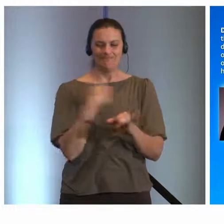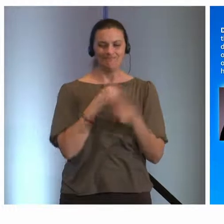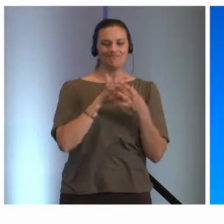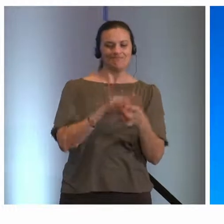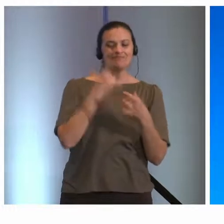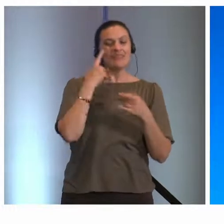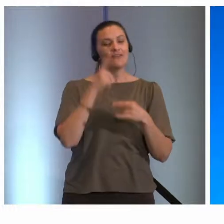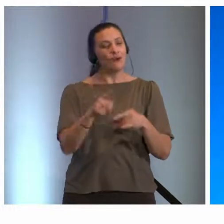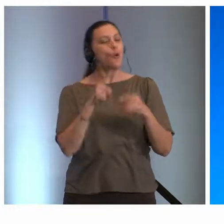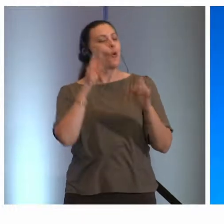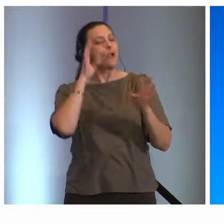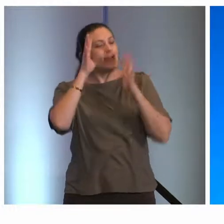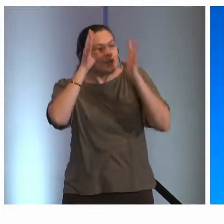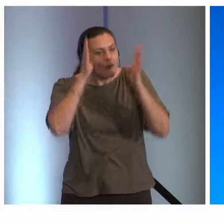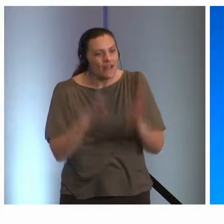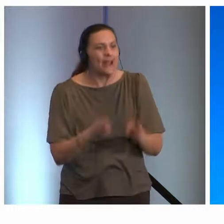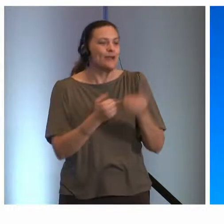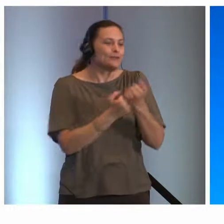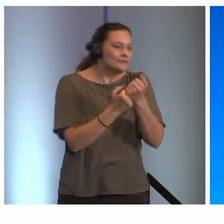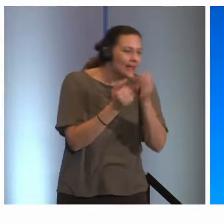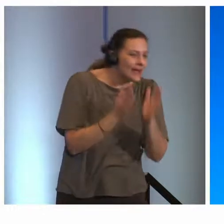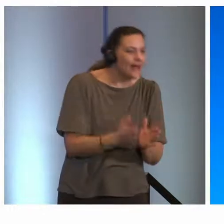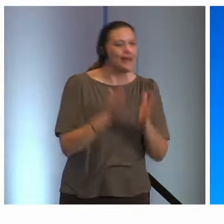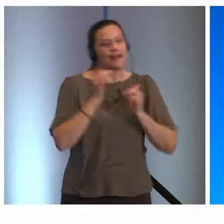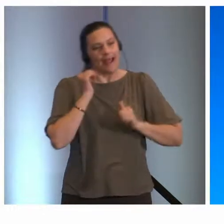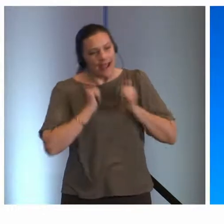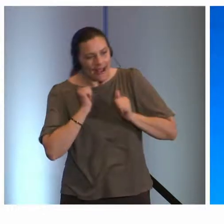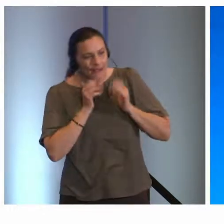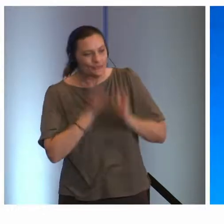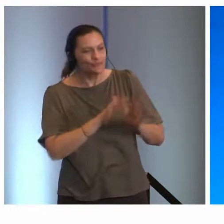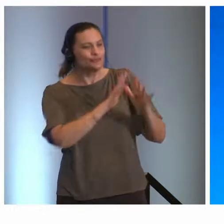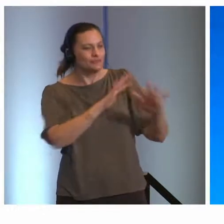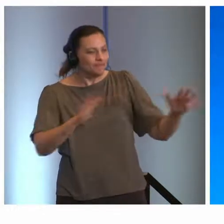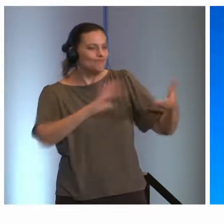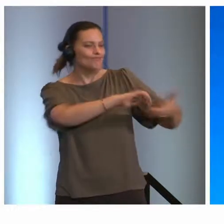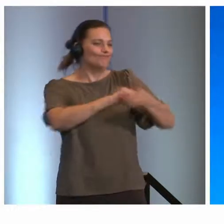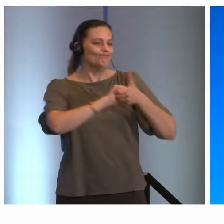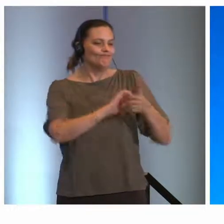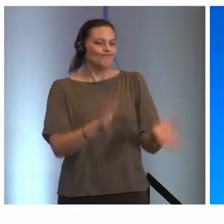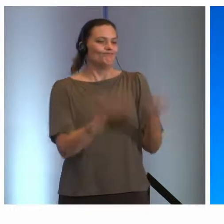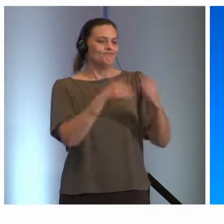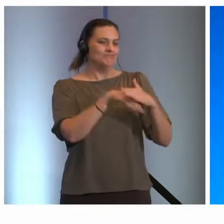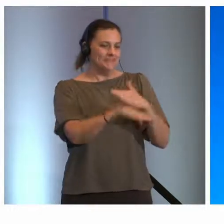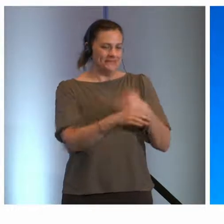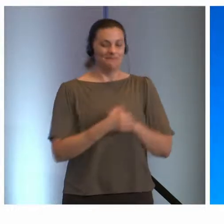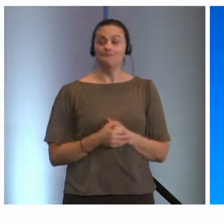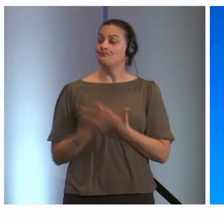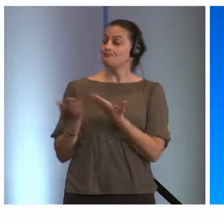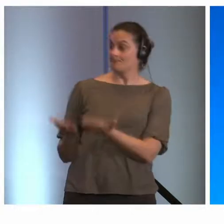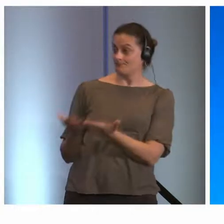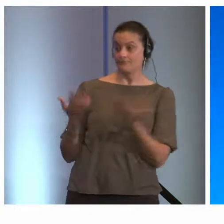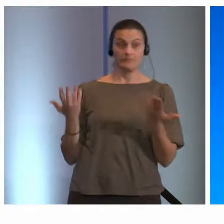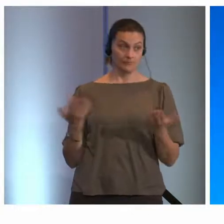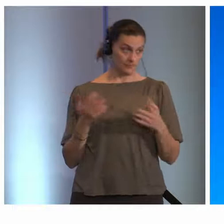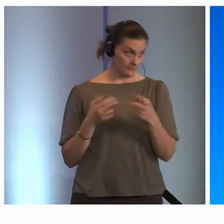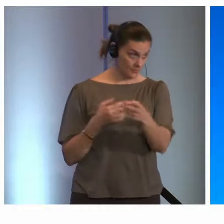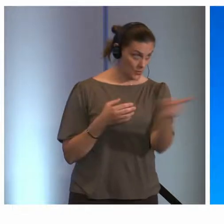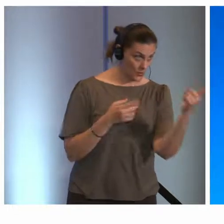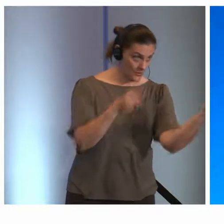and productions with employment of diverse, disabled artists innovators, advocates and allies.